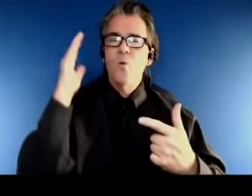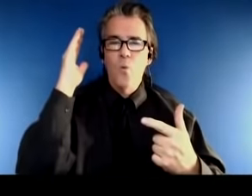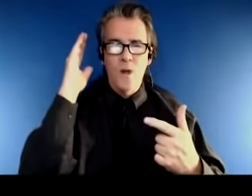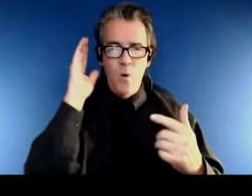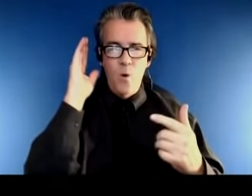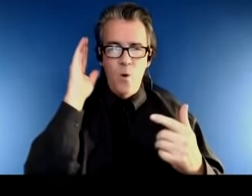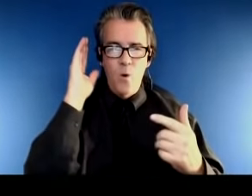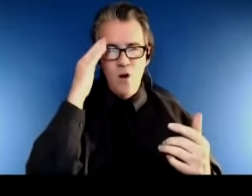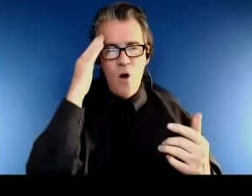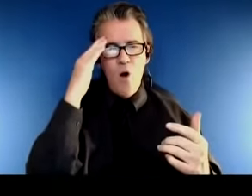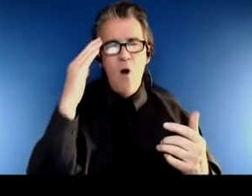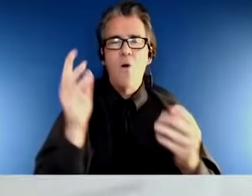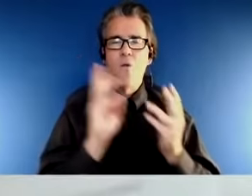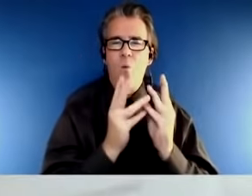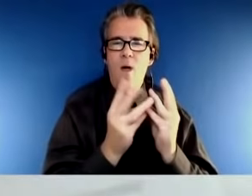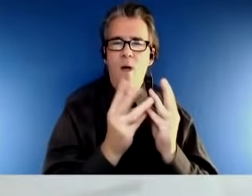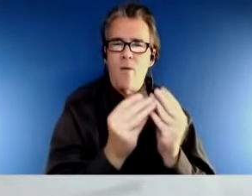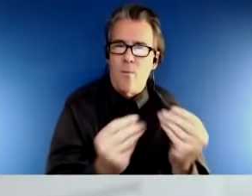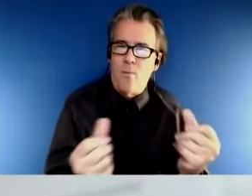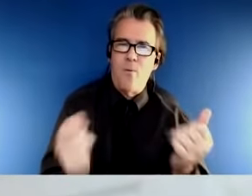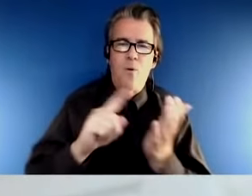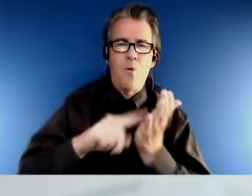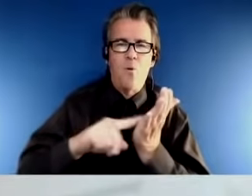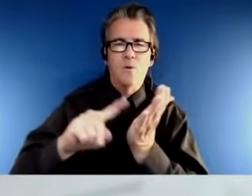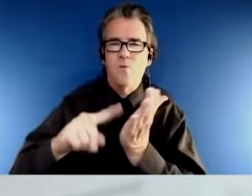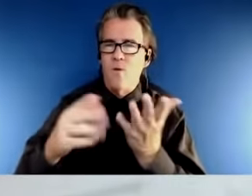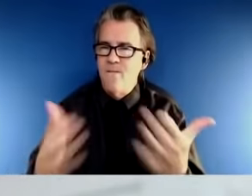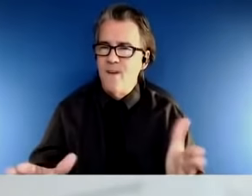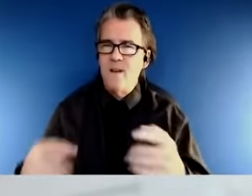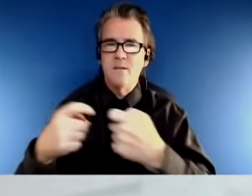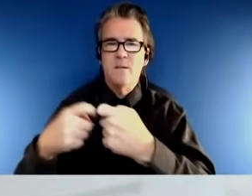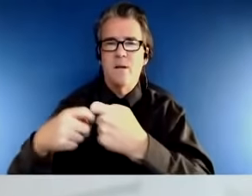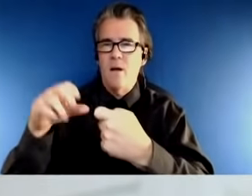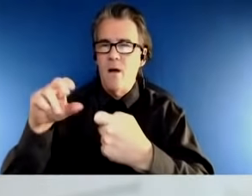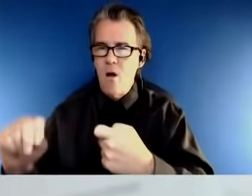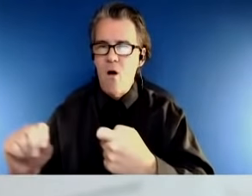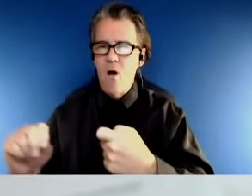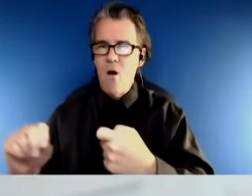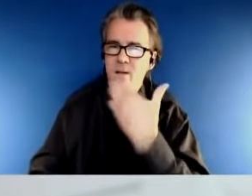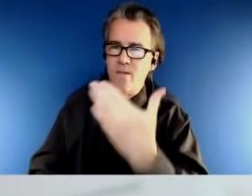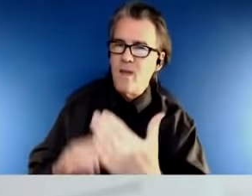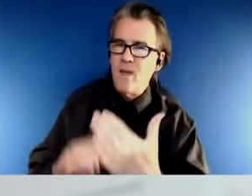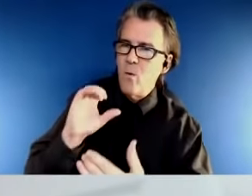So it's all about sharing what we know when we know it with the people that matter.